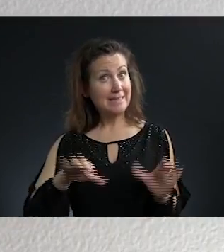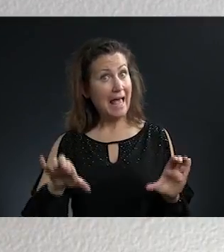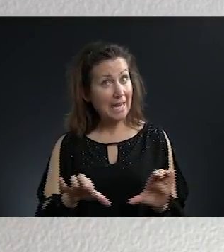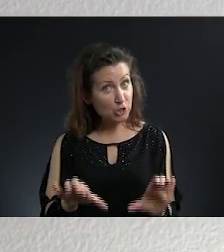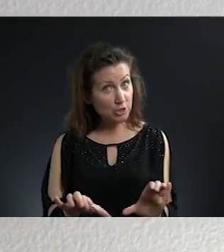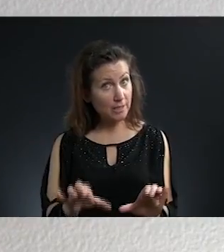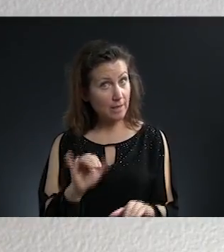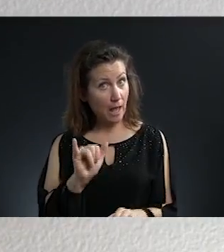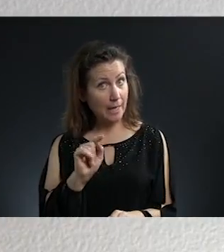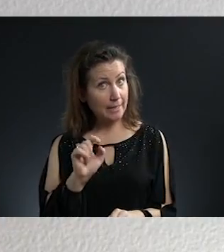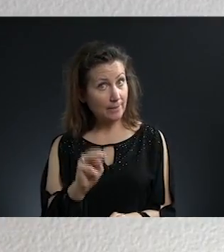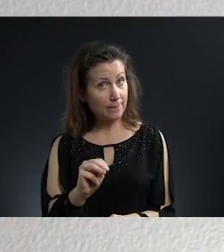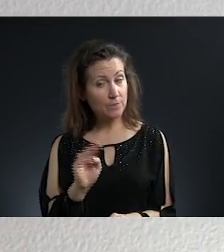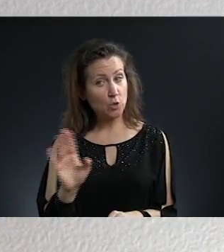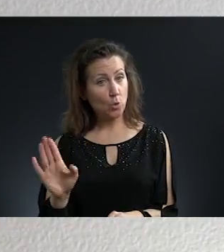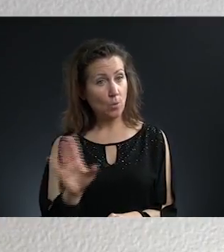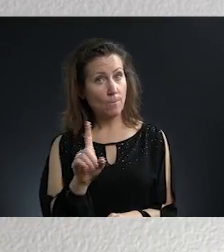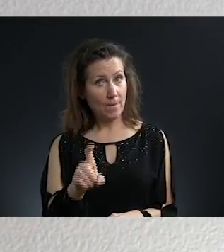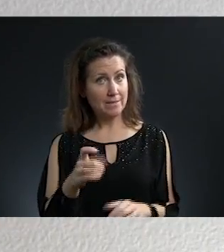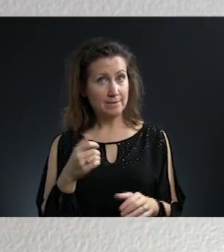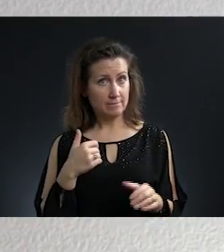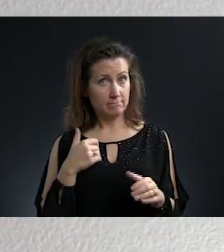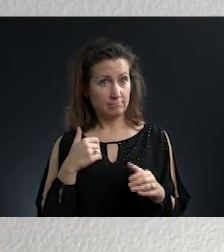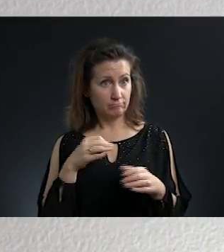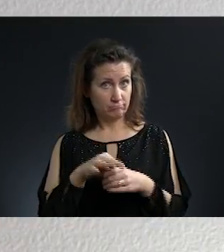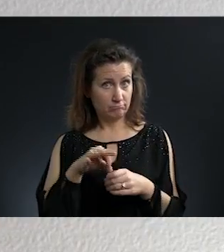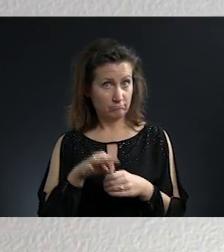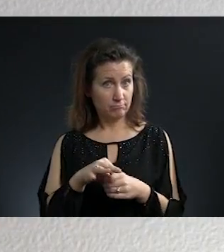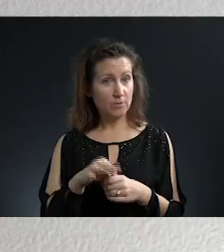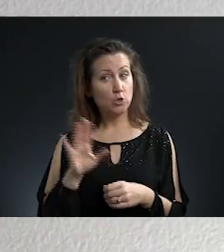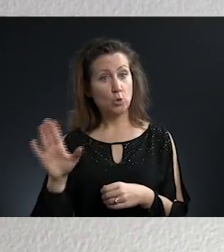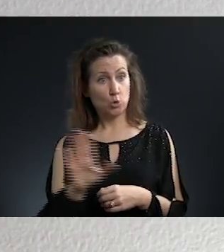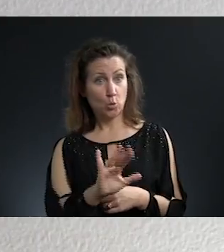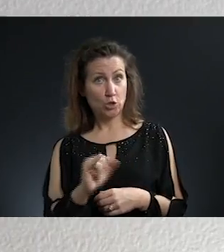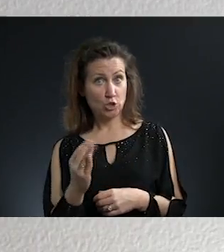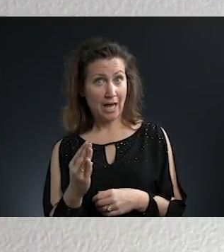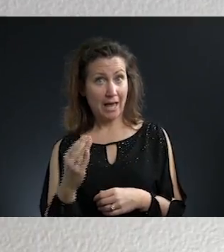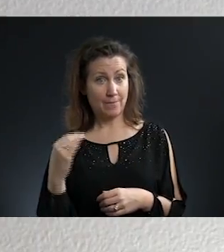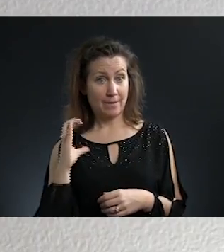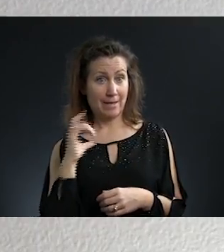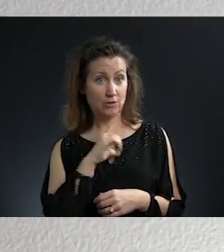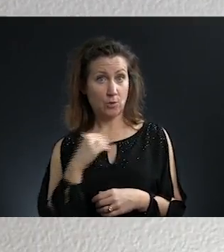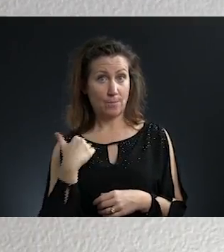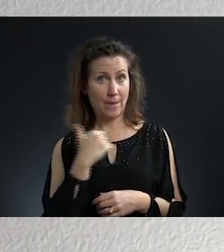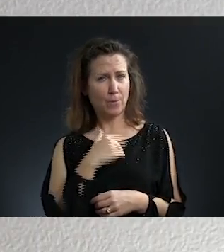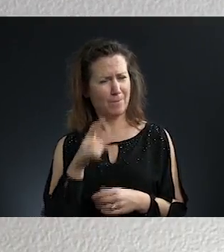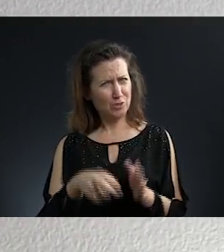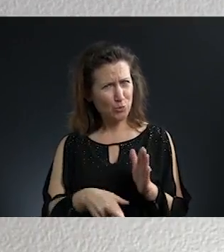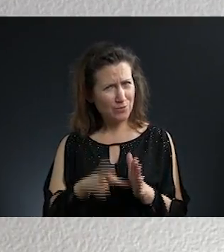So your job as a council member is to review the budget ask questions about what you don't understand and